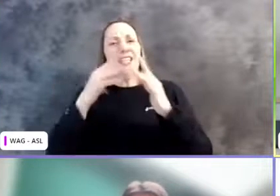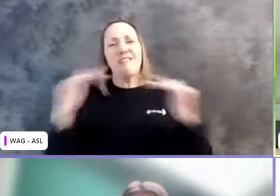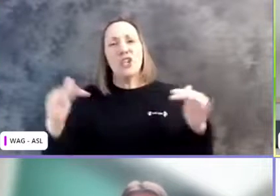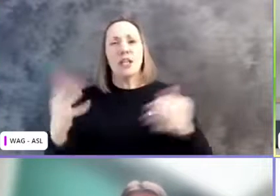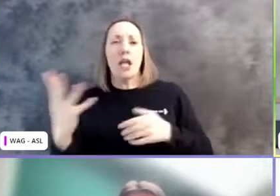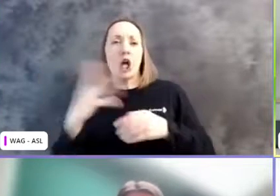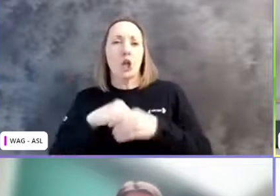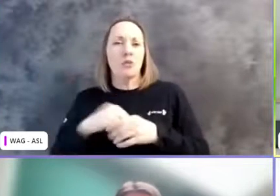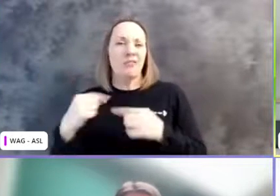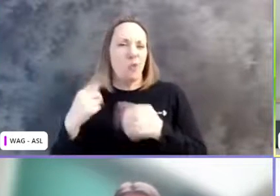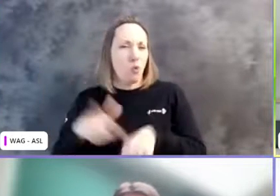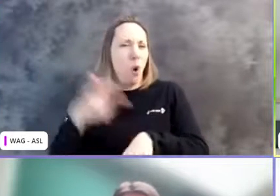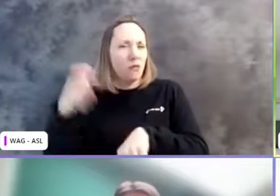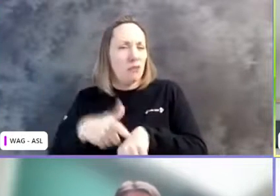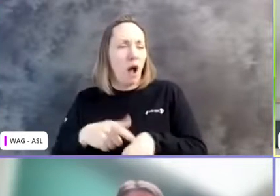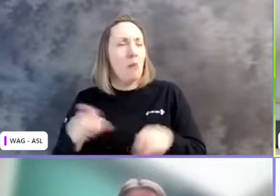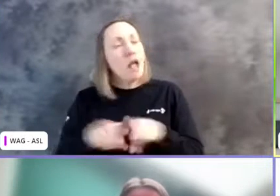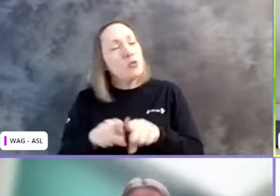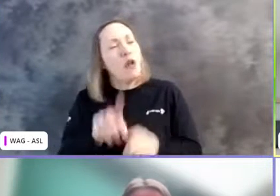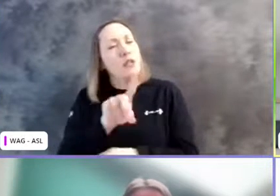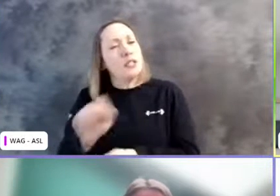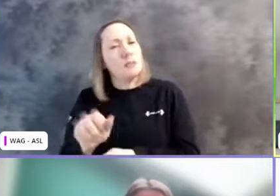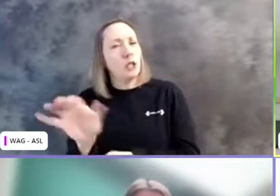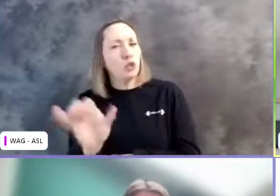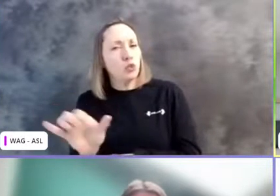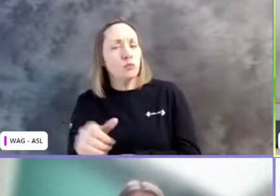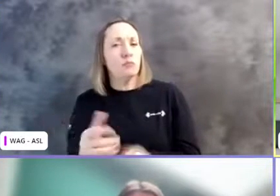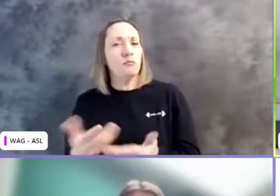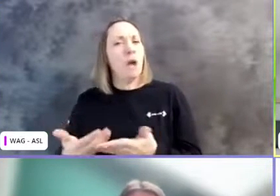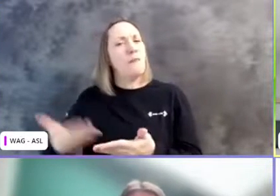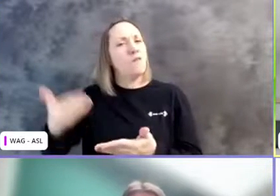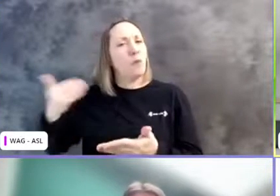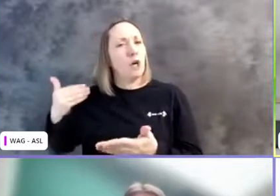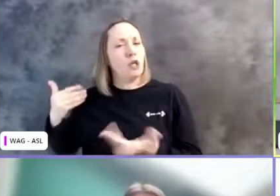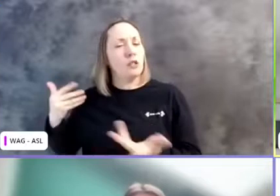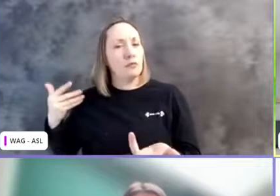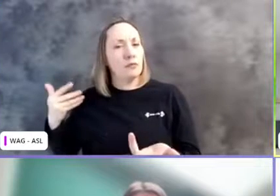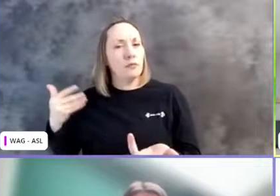with, and it's called accessibility. Despite the fact that I had and inclusion been involved with diversity